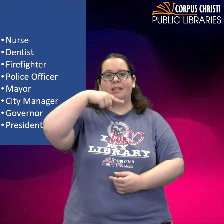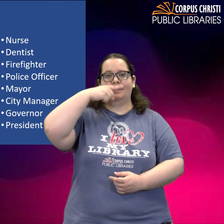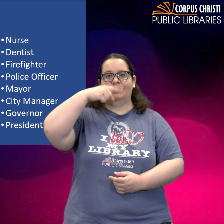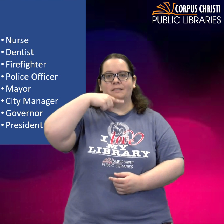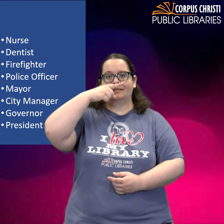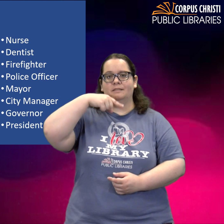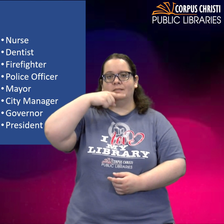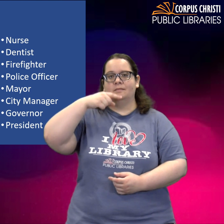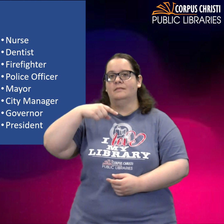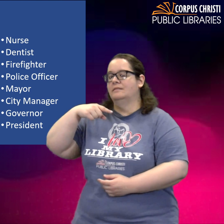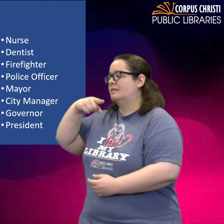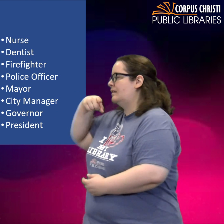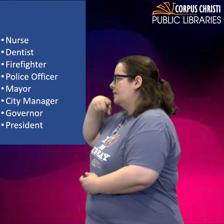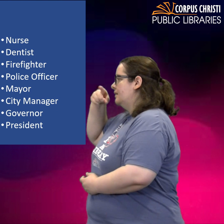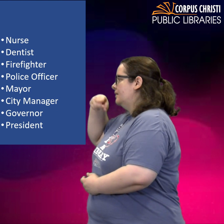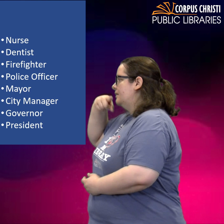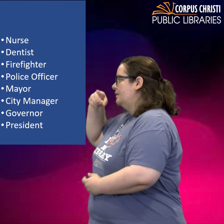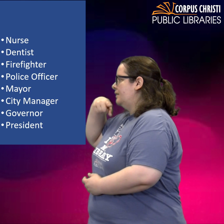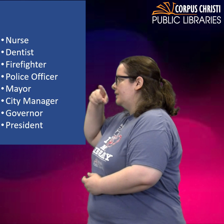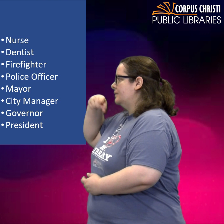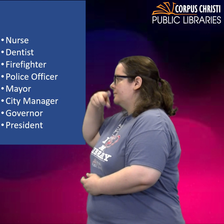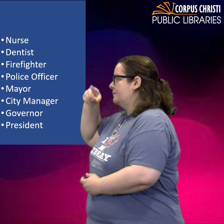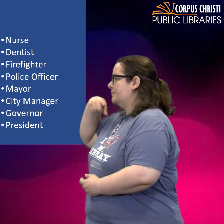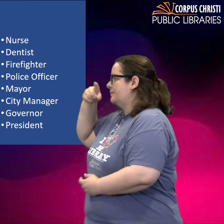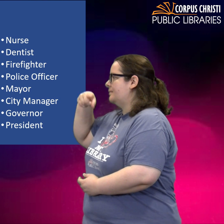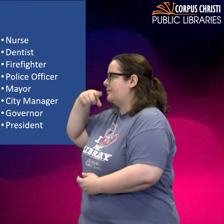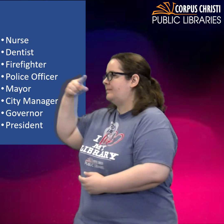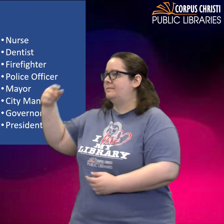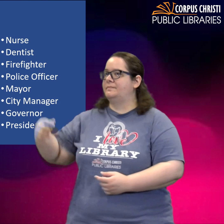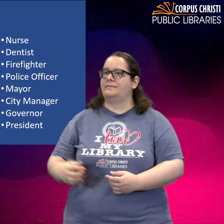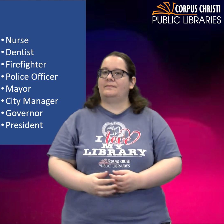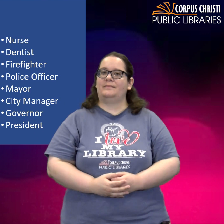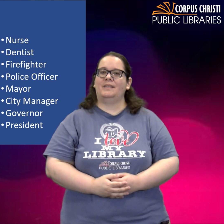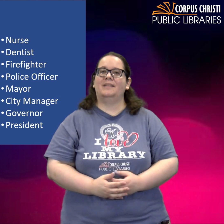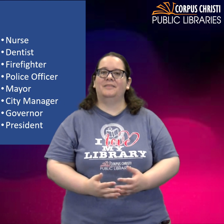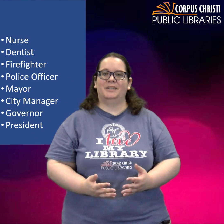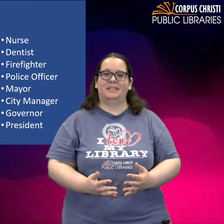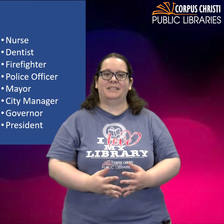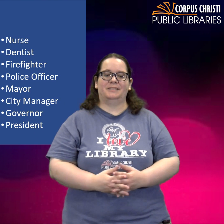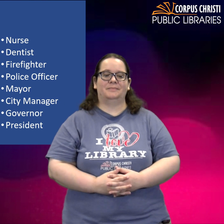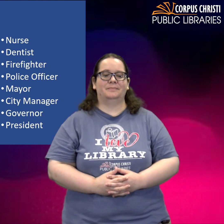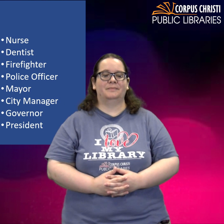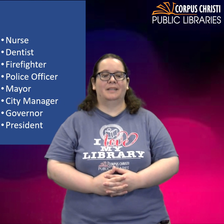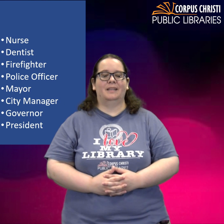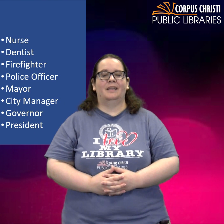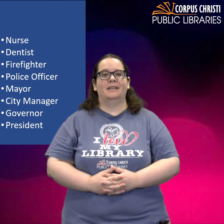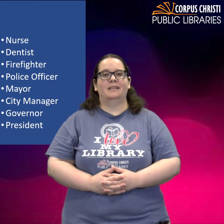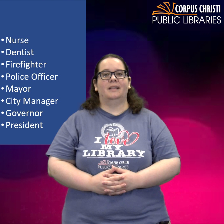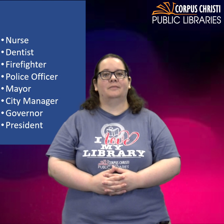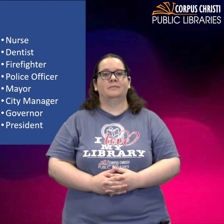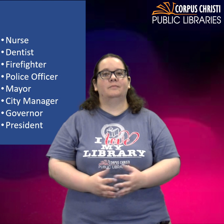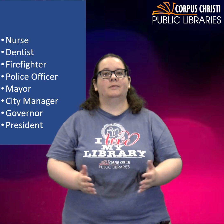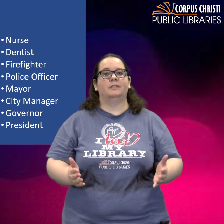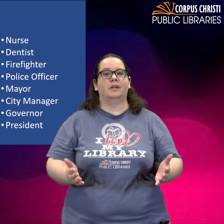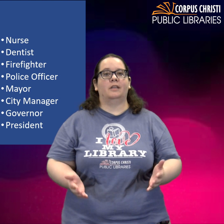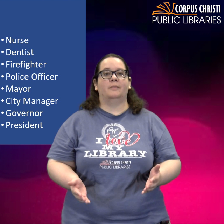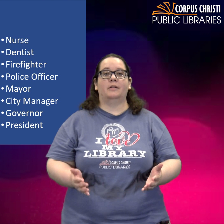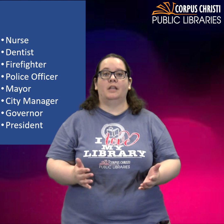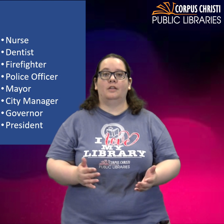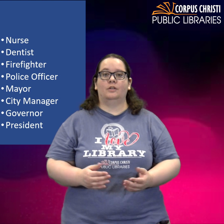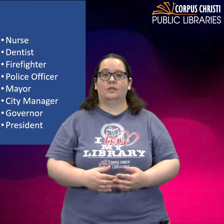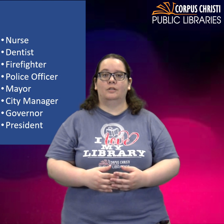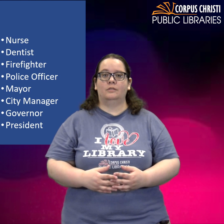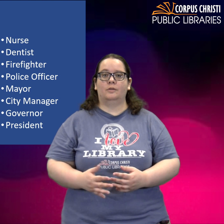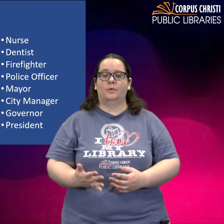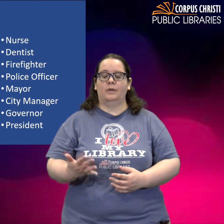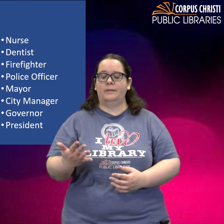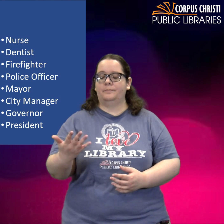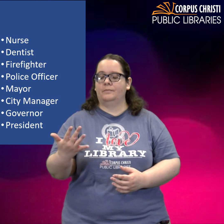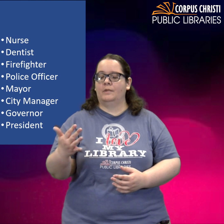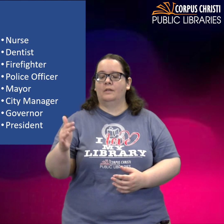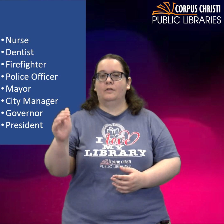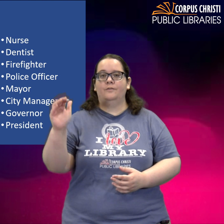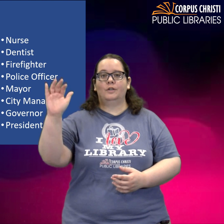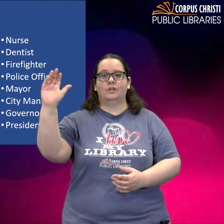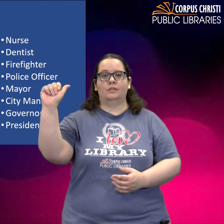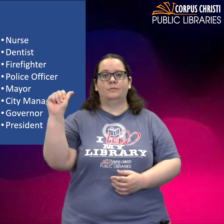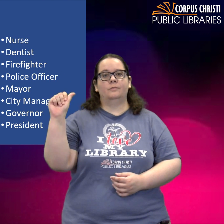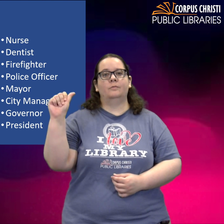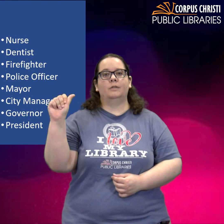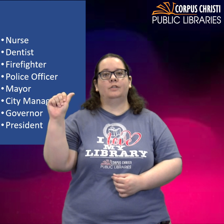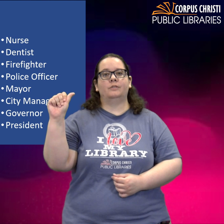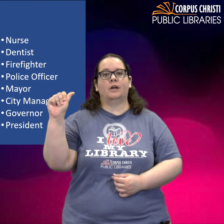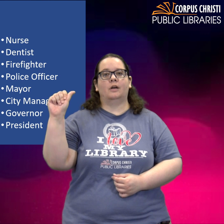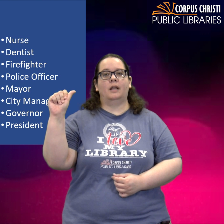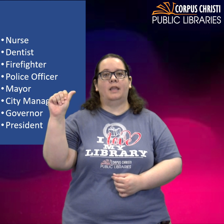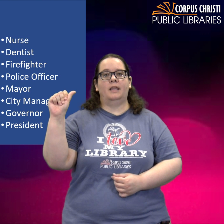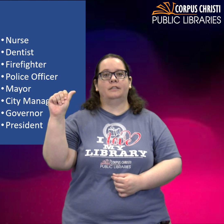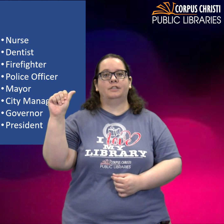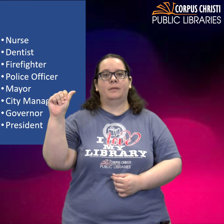Hearing. Very good. Now, when we're talking about a girl or boy, for girl we'll use our A handshape